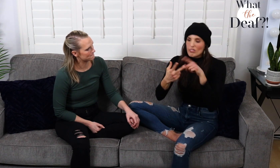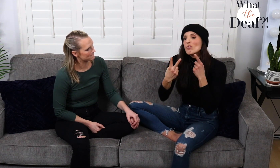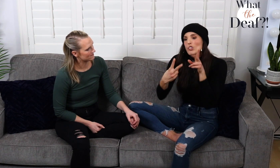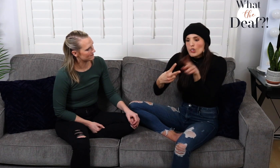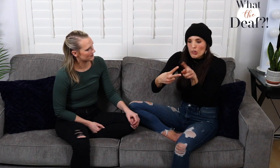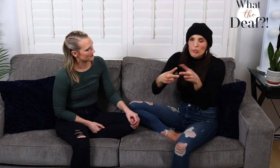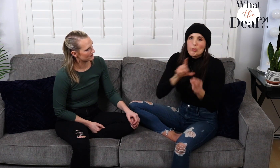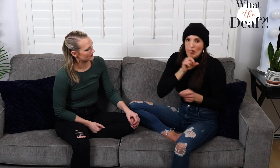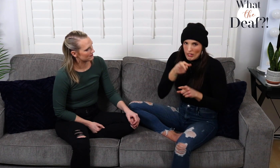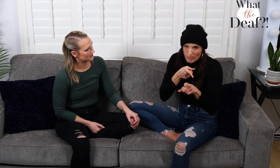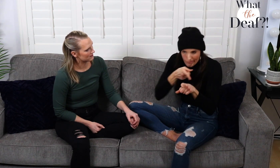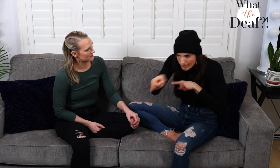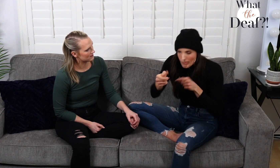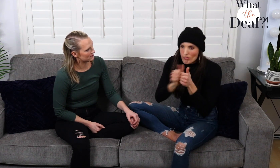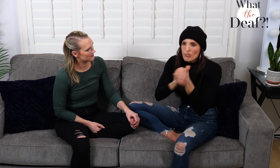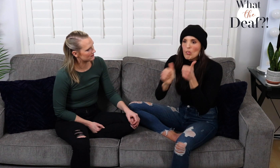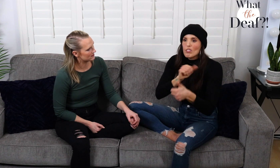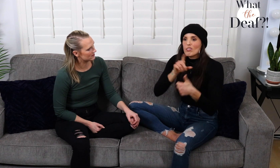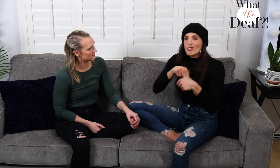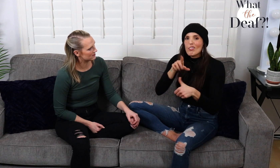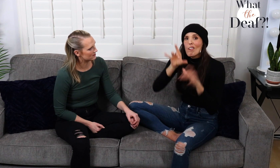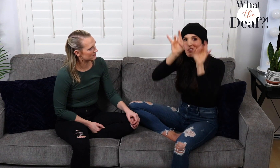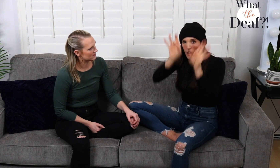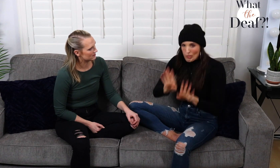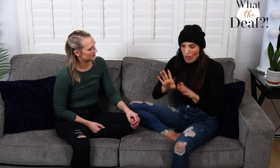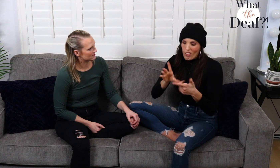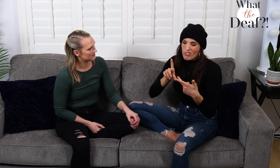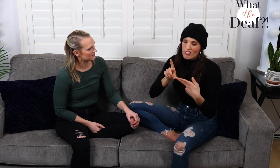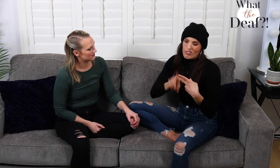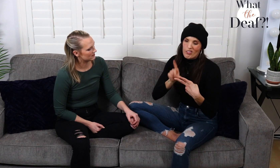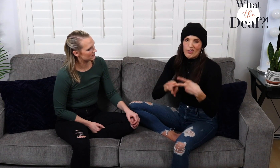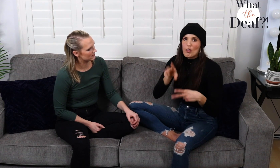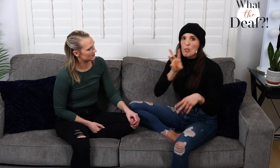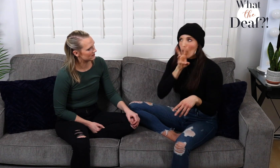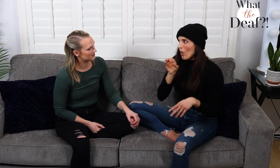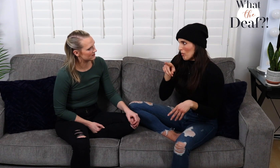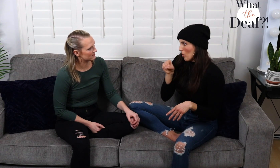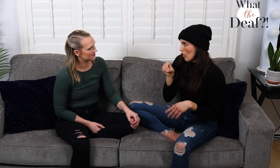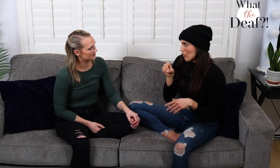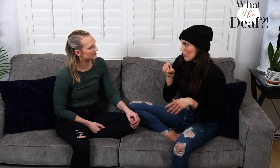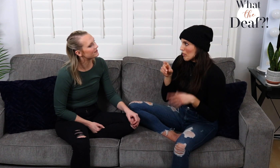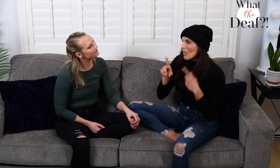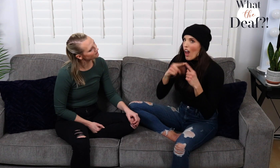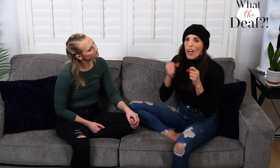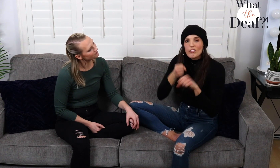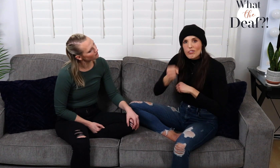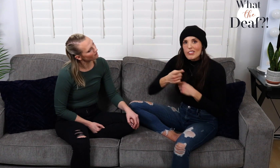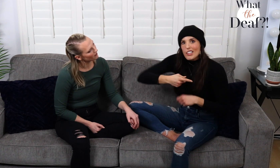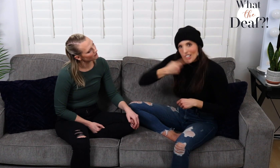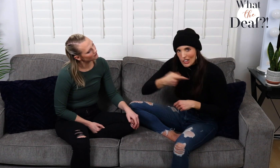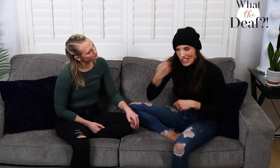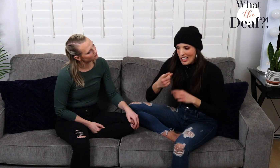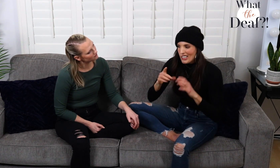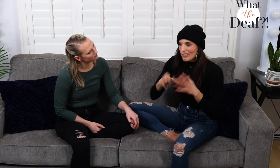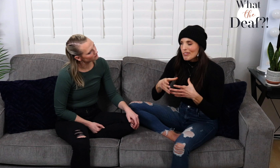fit, really two were my main sports one was volleyball And the other was water polo. But I was put into